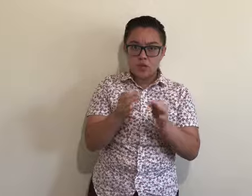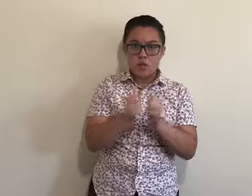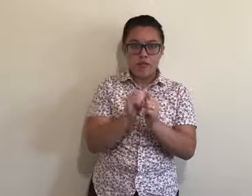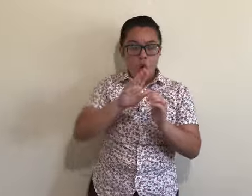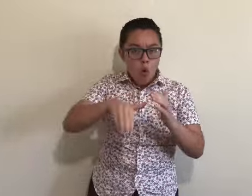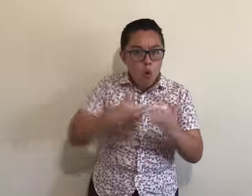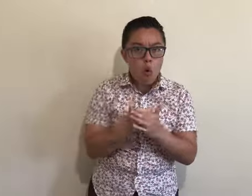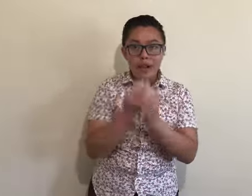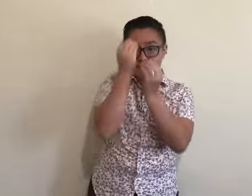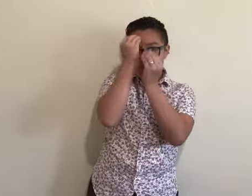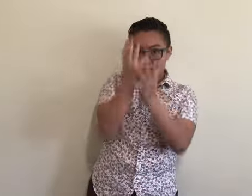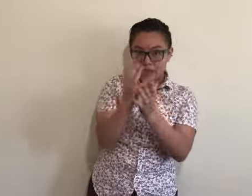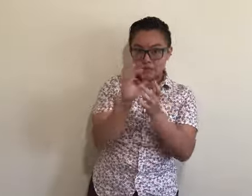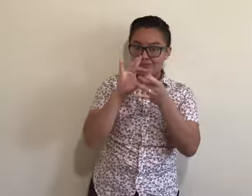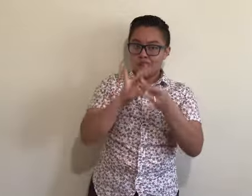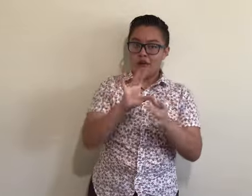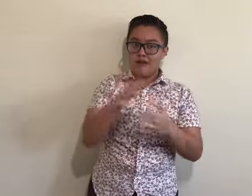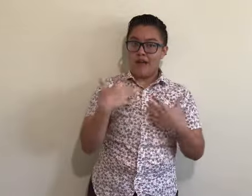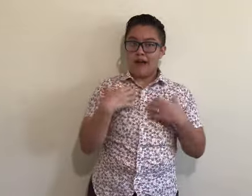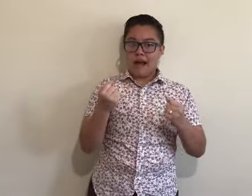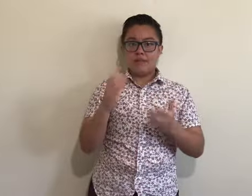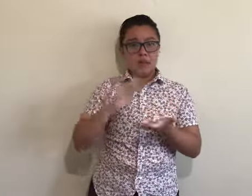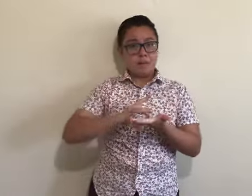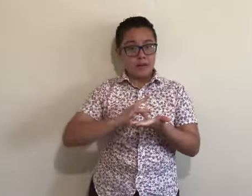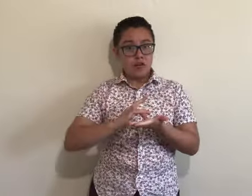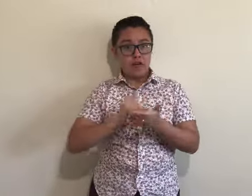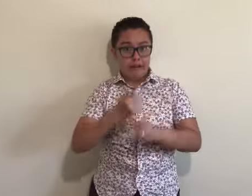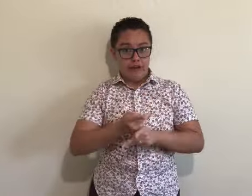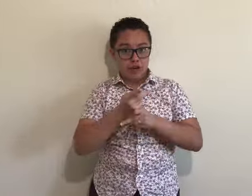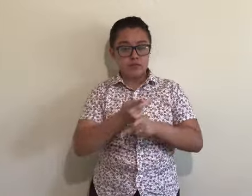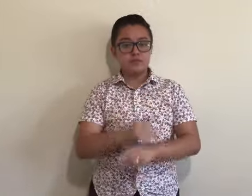with all information related to their own health and medical care.